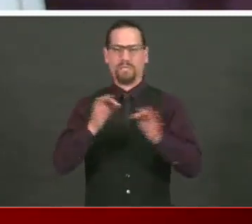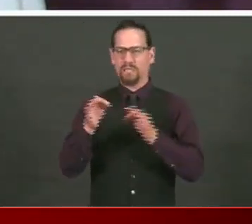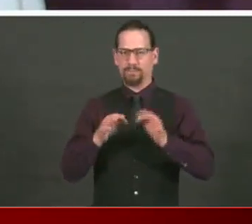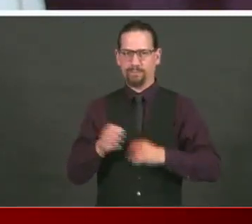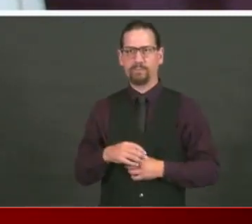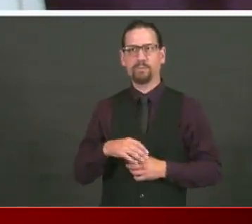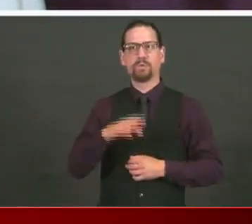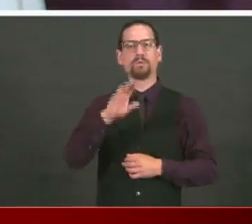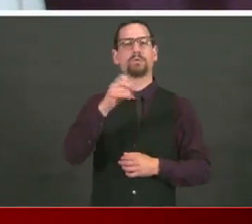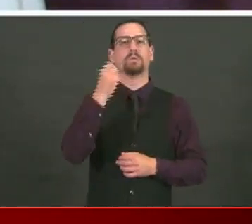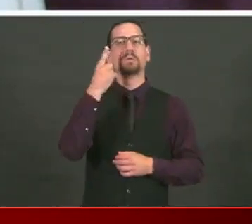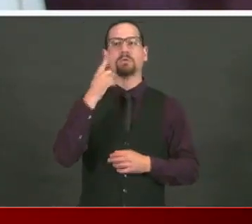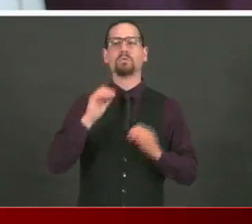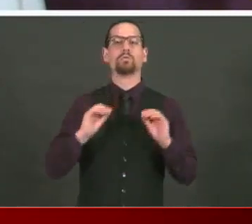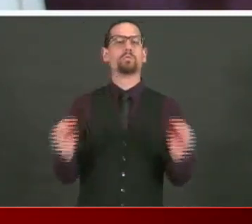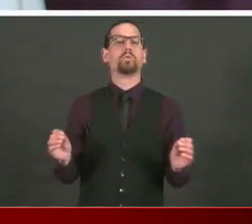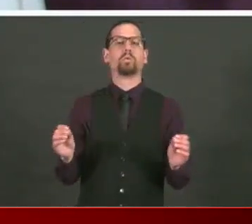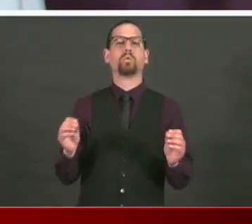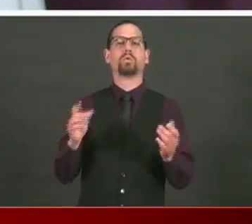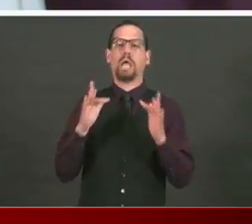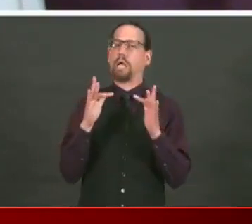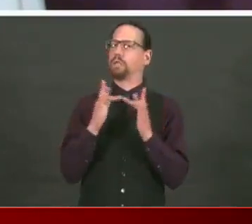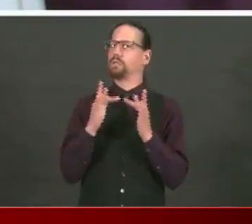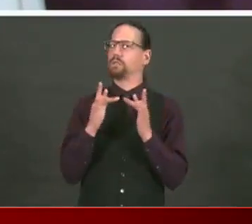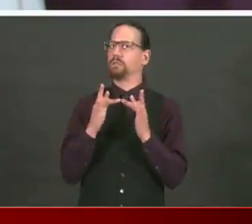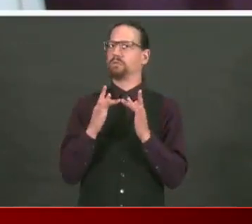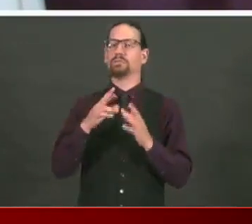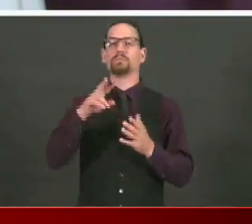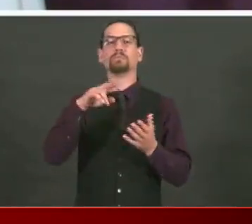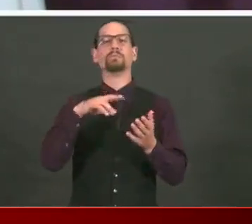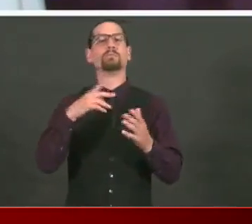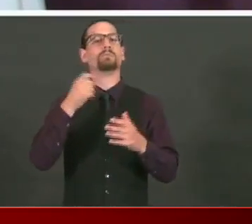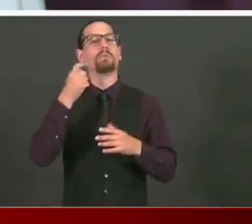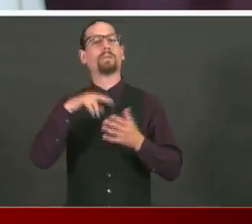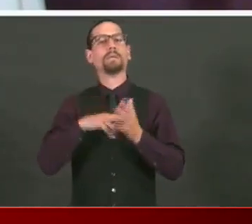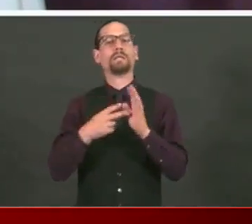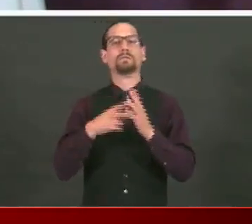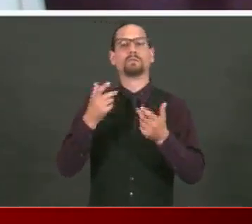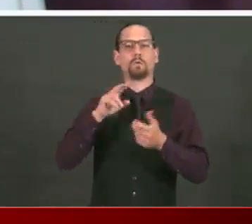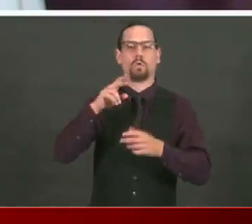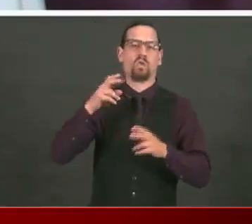IN PHASE THREE WE ARE GOING TO BE ALLOWING NO CONTACT AND LOW